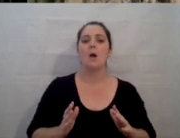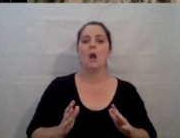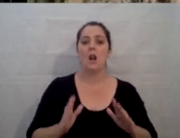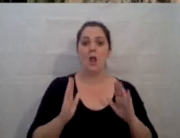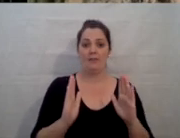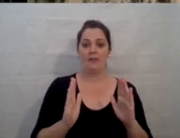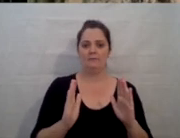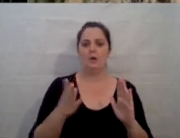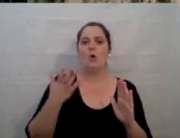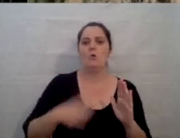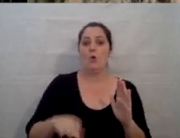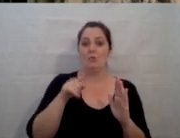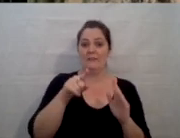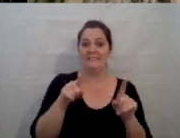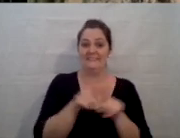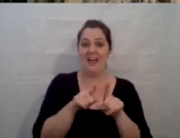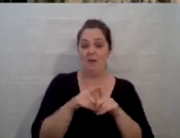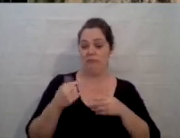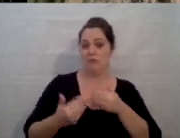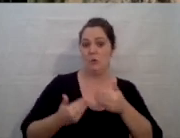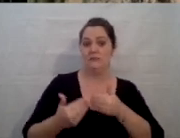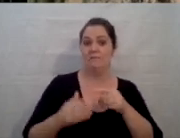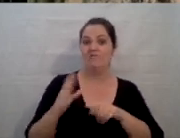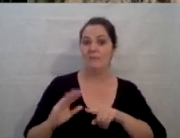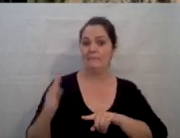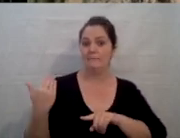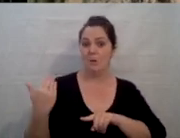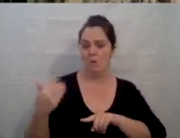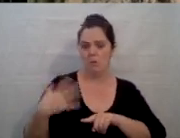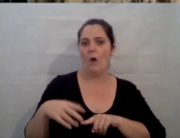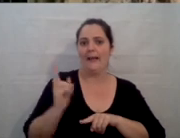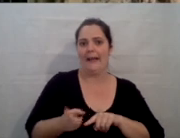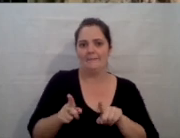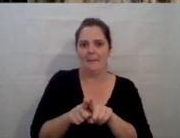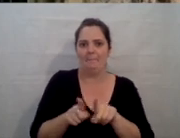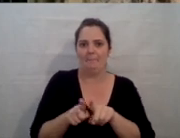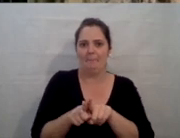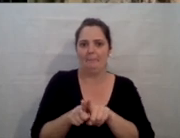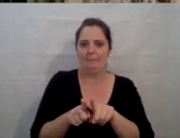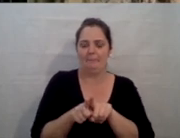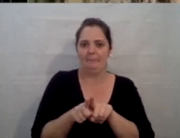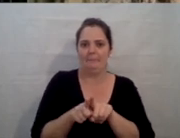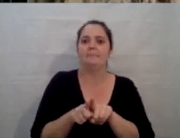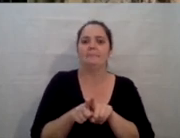And now what I want you to do is go through that exact same exercise start to finish of laying out their entire body